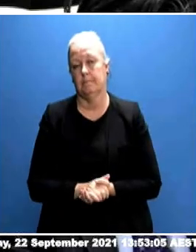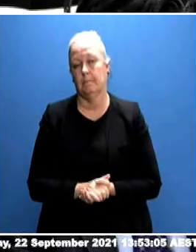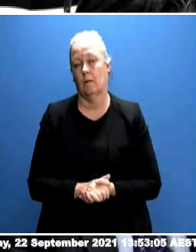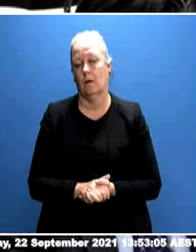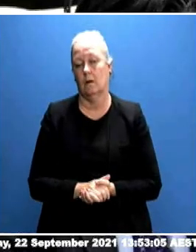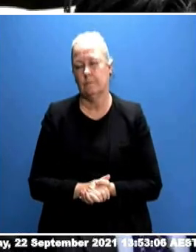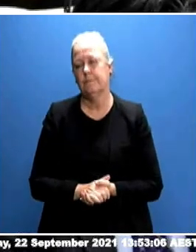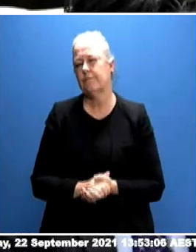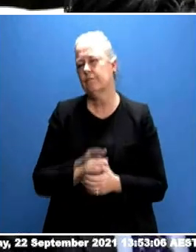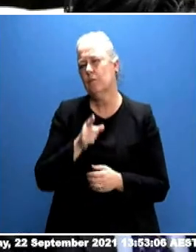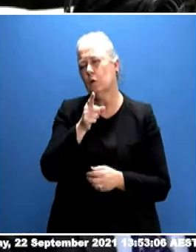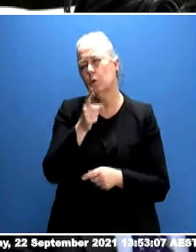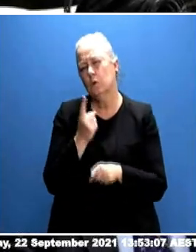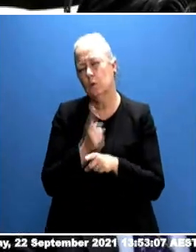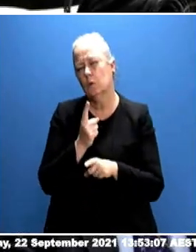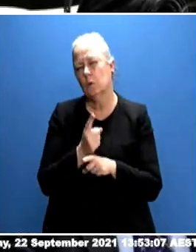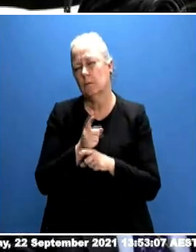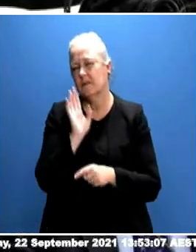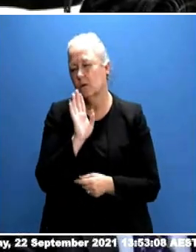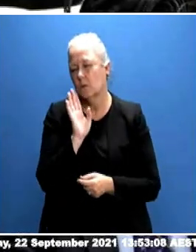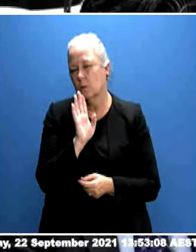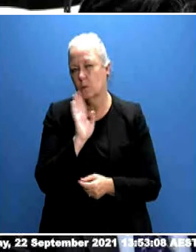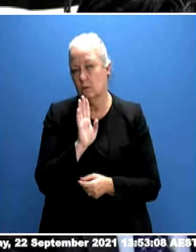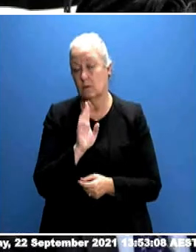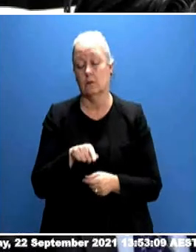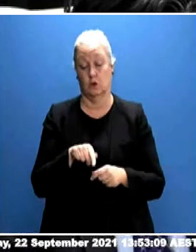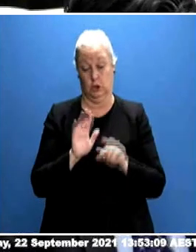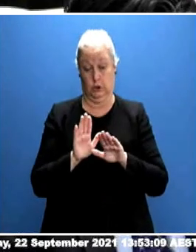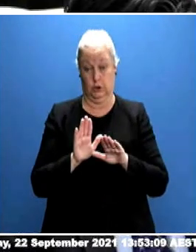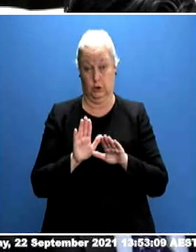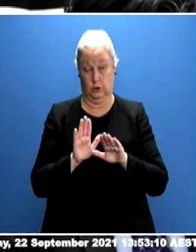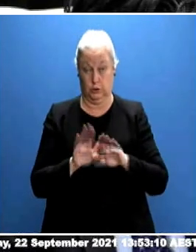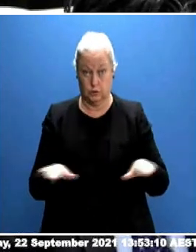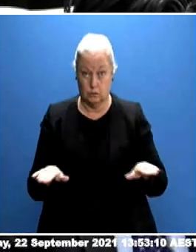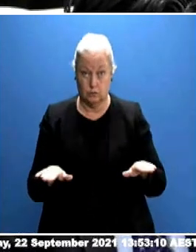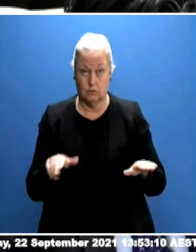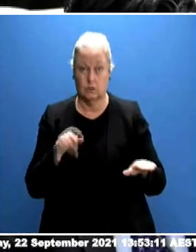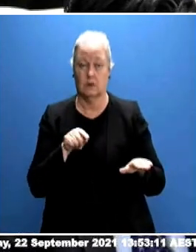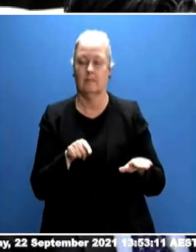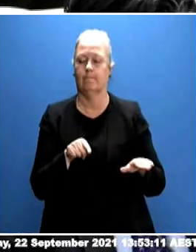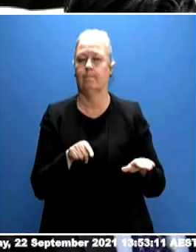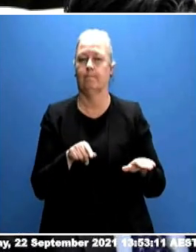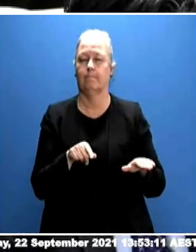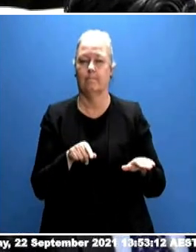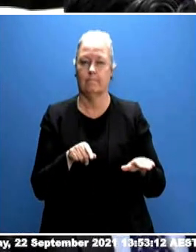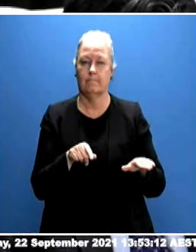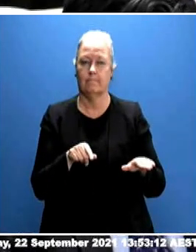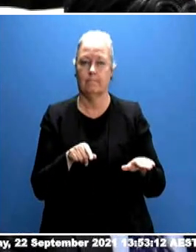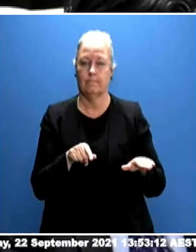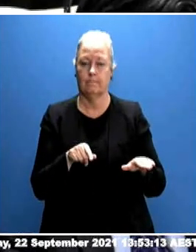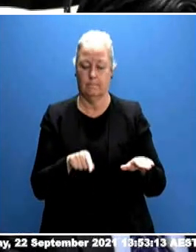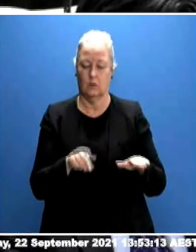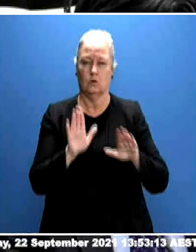You mentioned the children who are potentially for whom such an order can